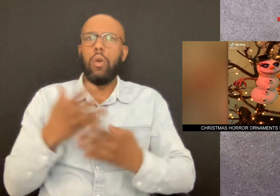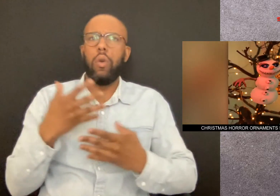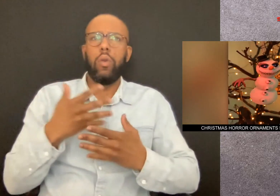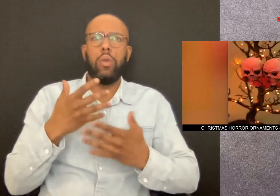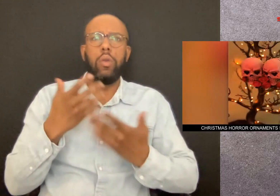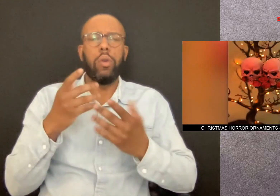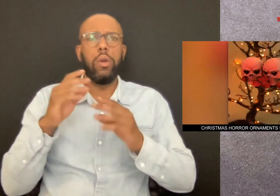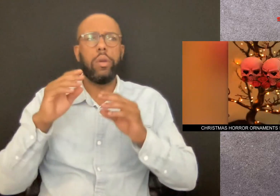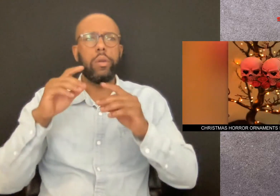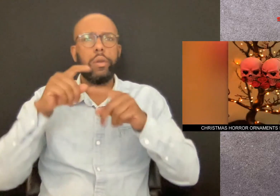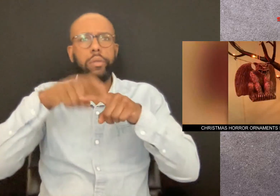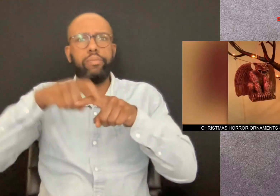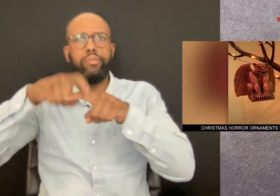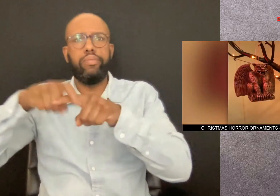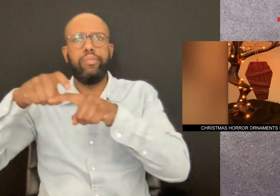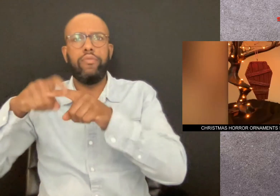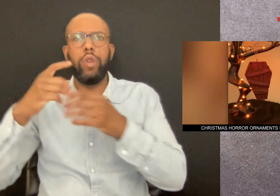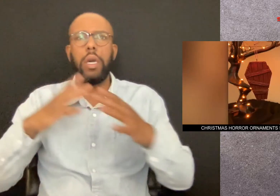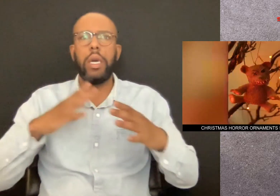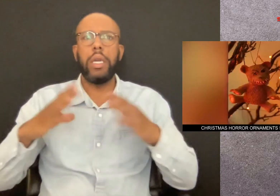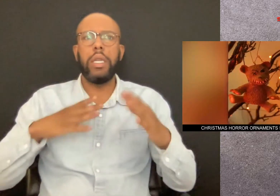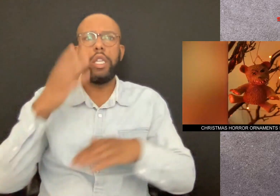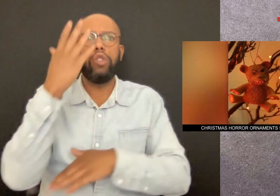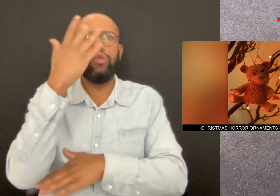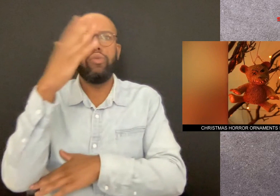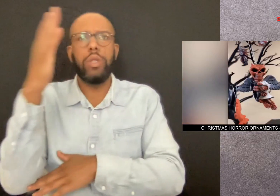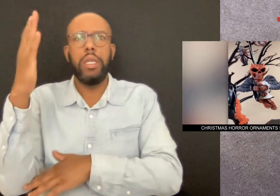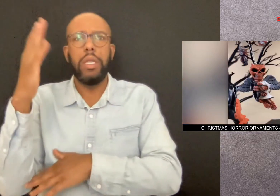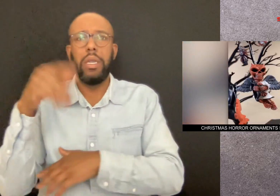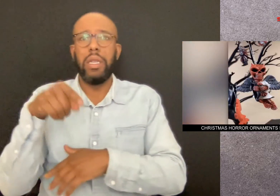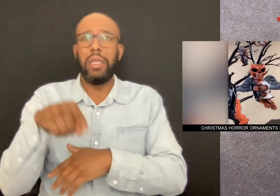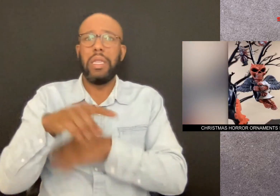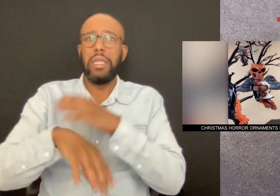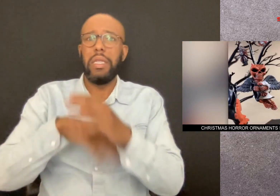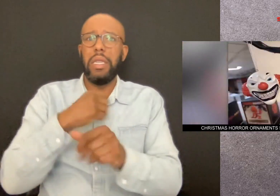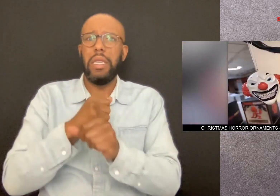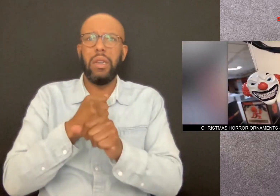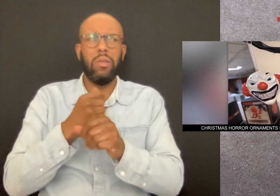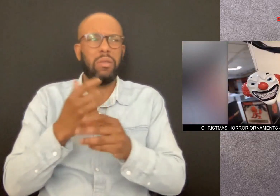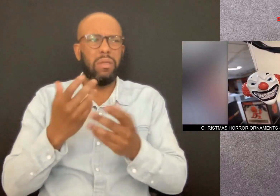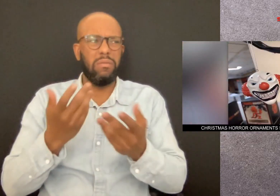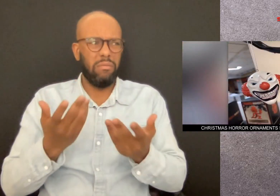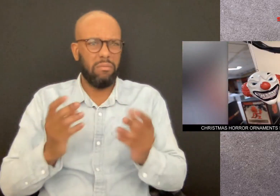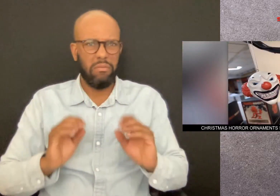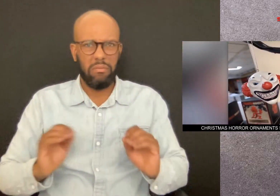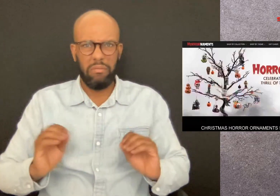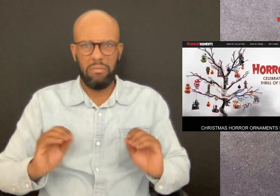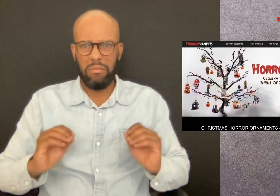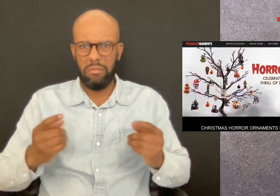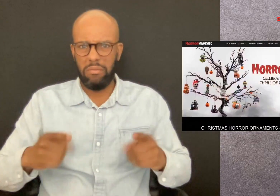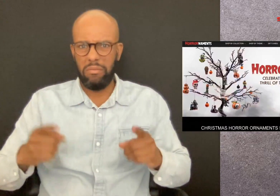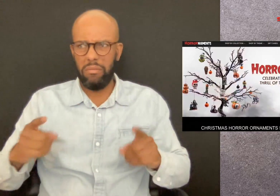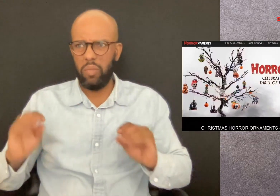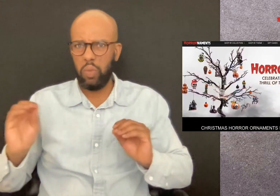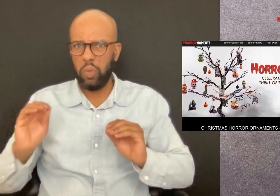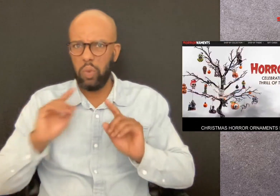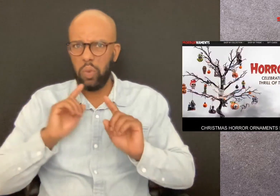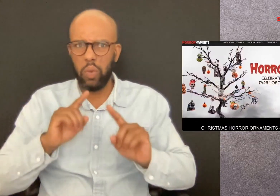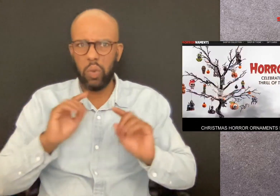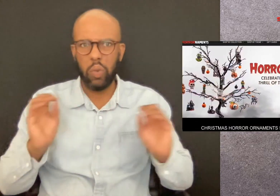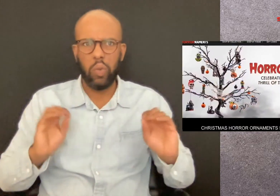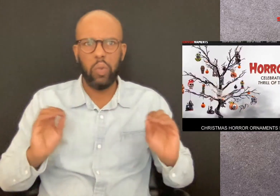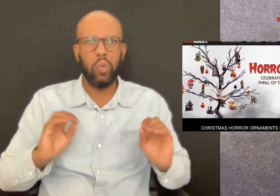he makes horror ornaments for holiday trees but this year sales have been well dead